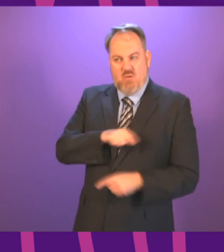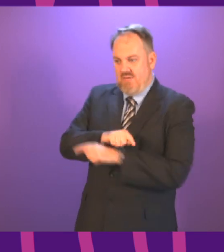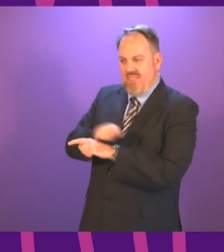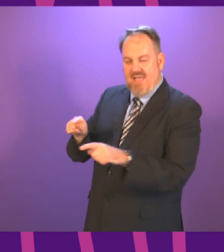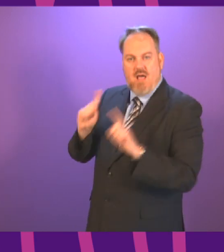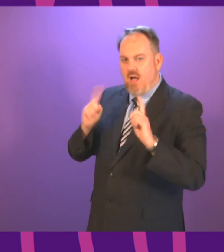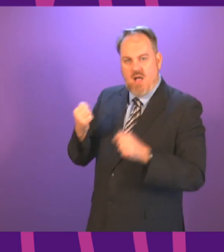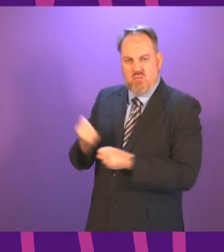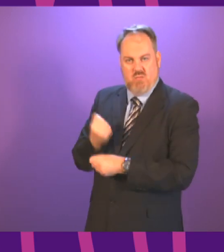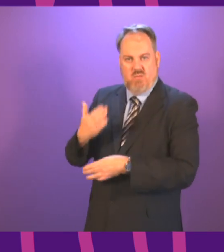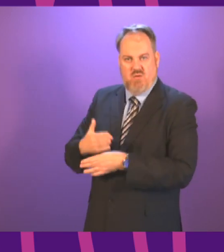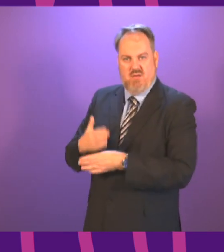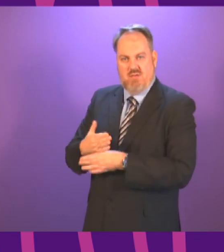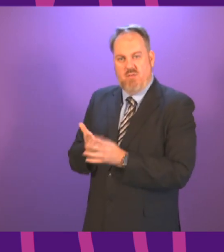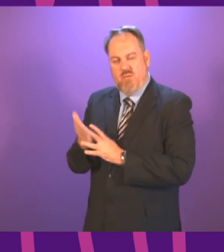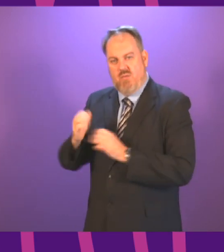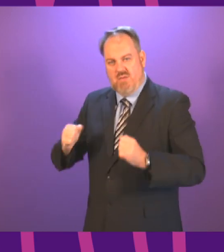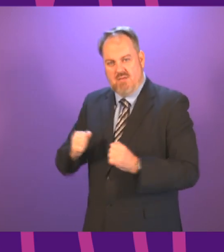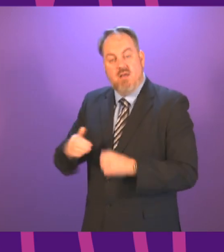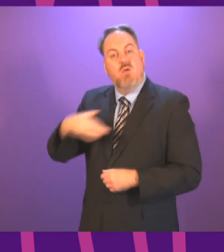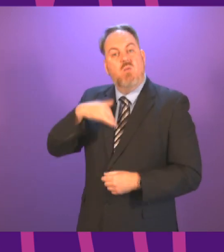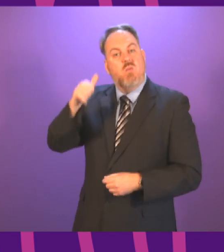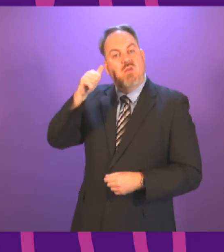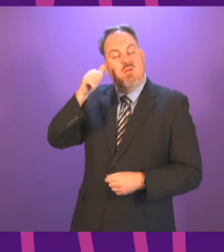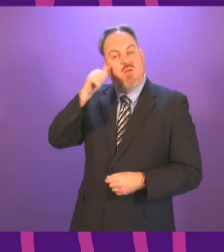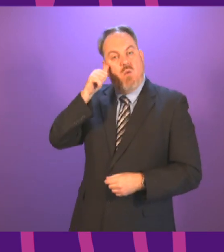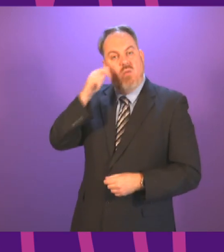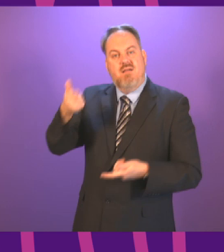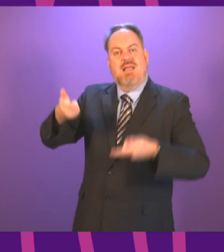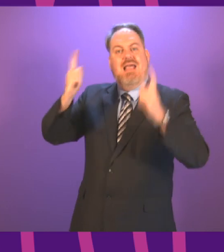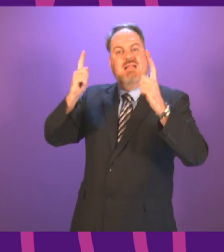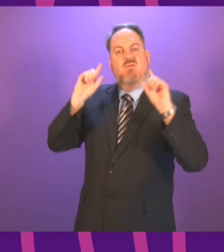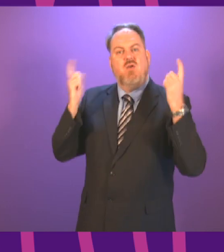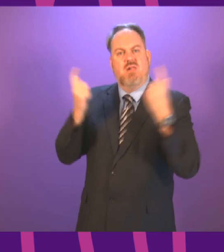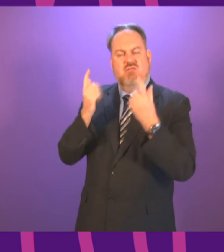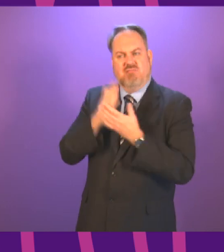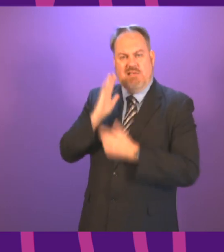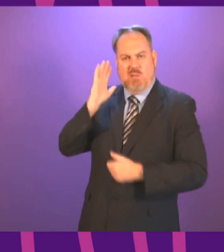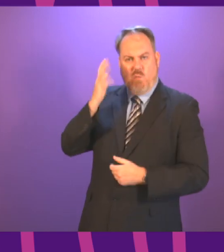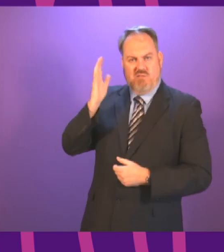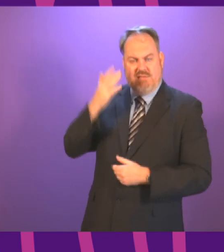our hospitals during the second wave. From the stark intervention of the heads of the royal colleges, we know of their grave